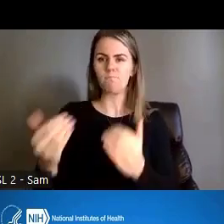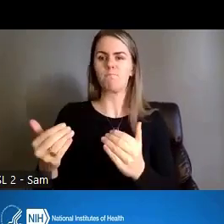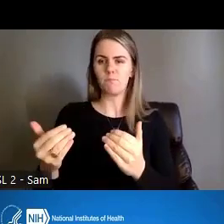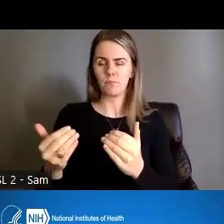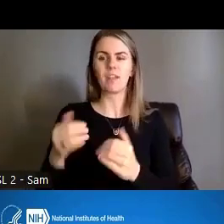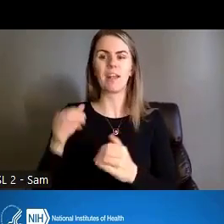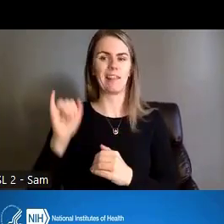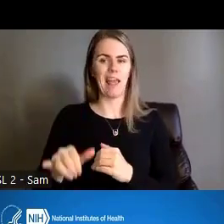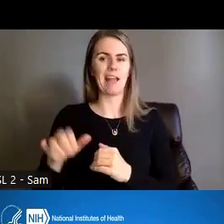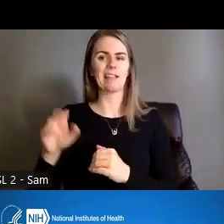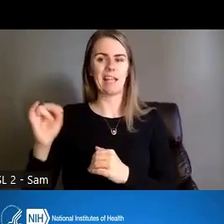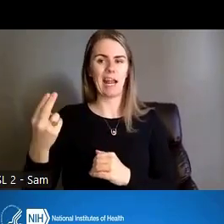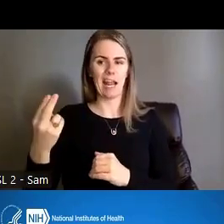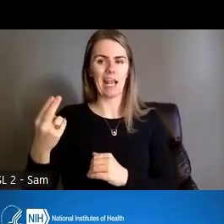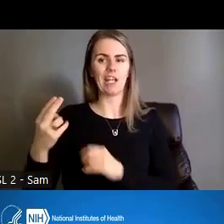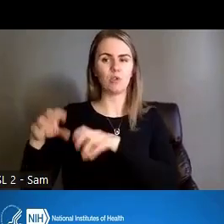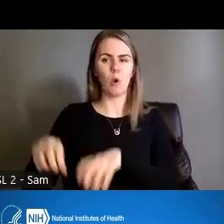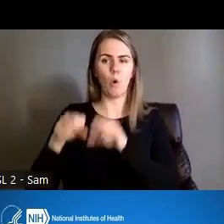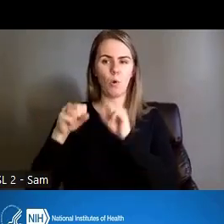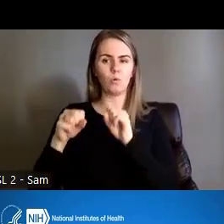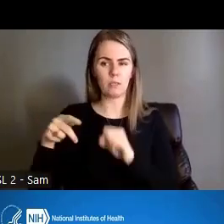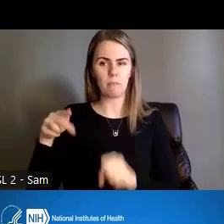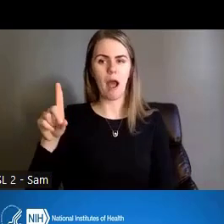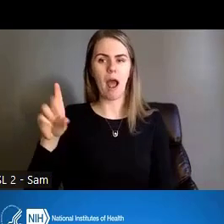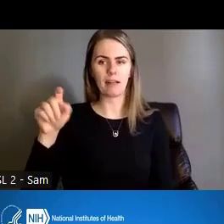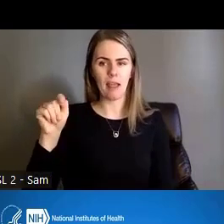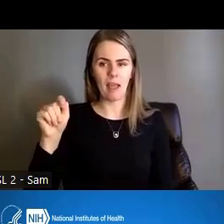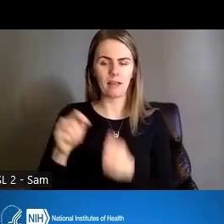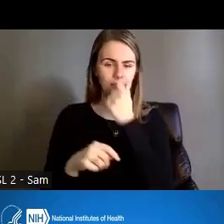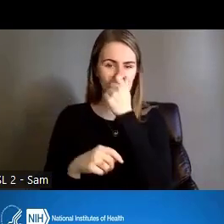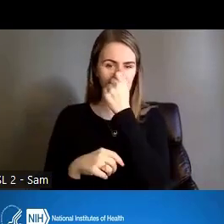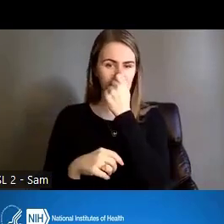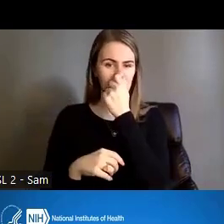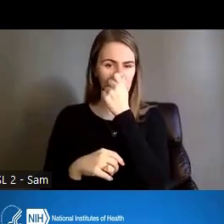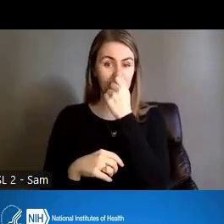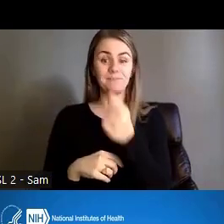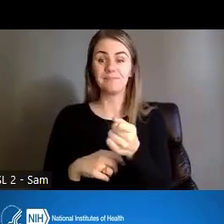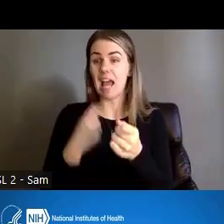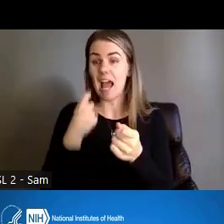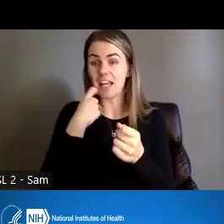but gets into some additional topics around mentoring. And you see, season four, coming soon,